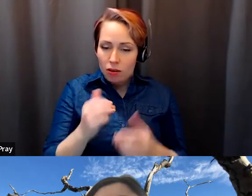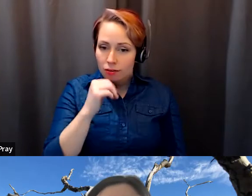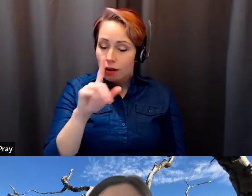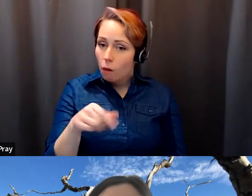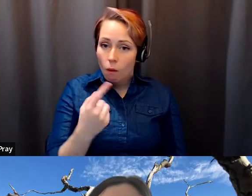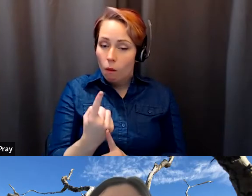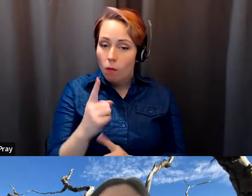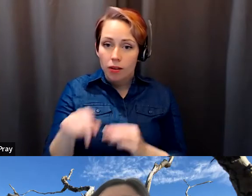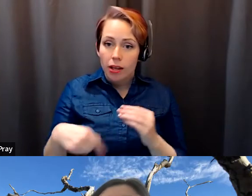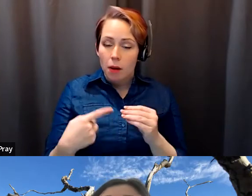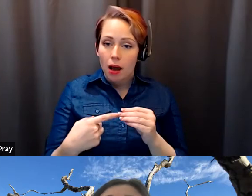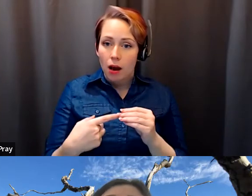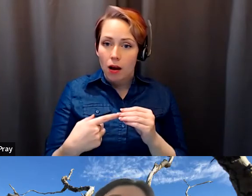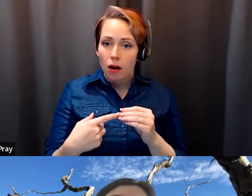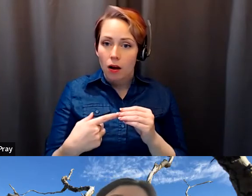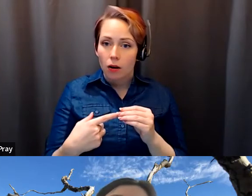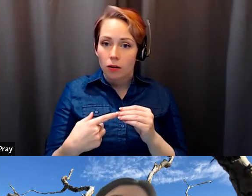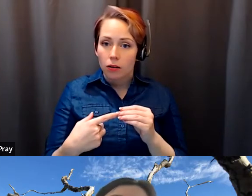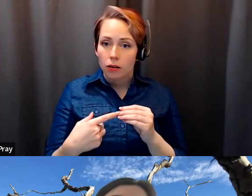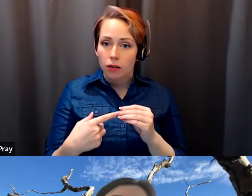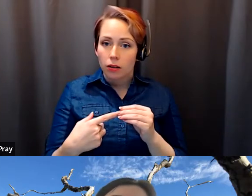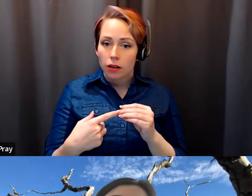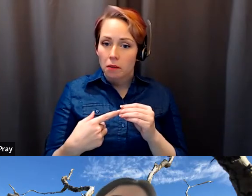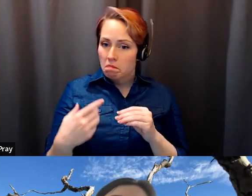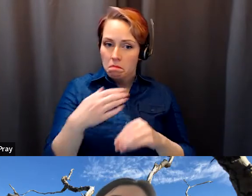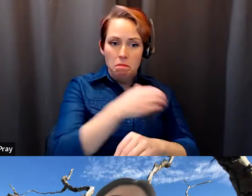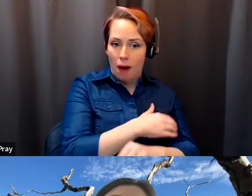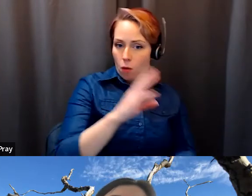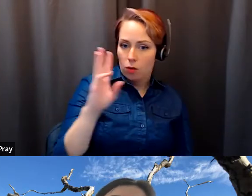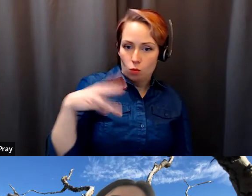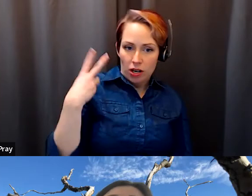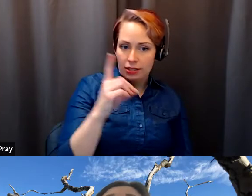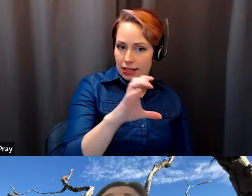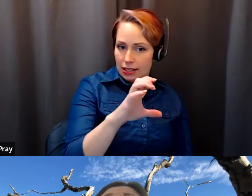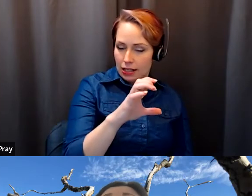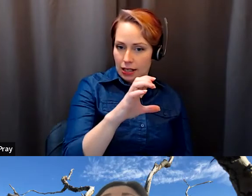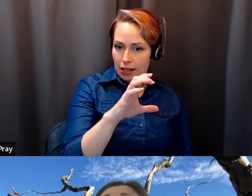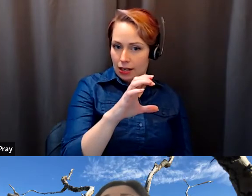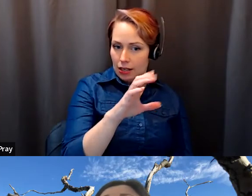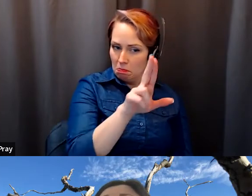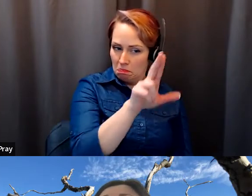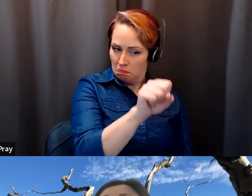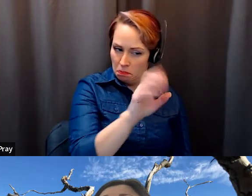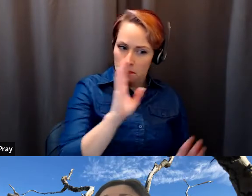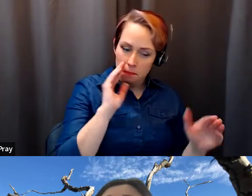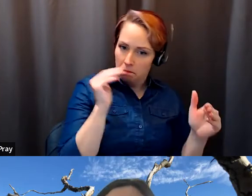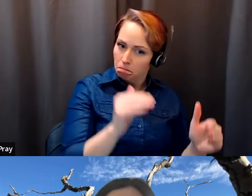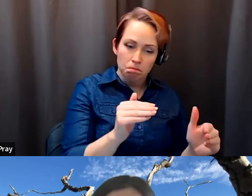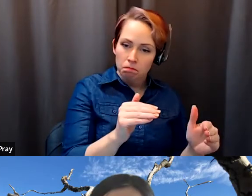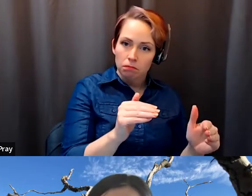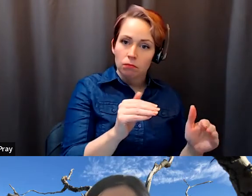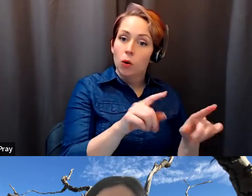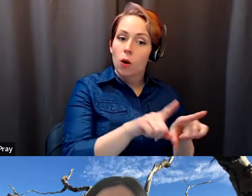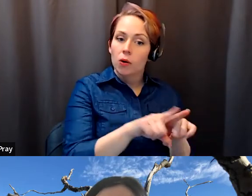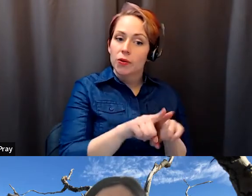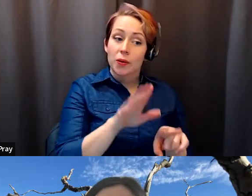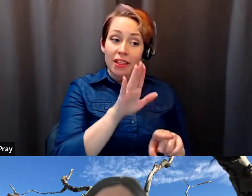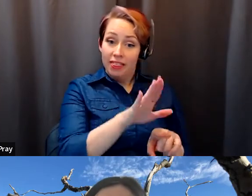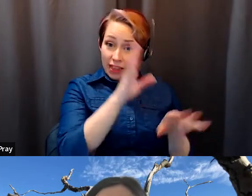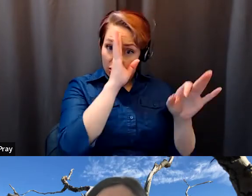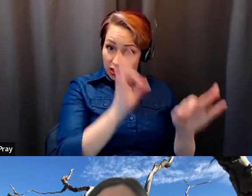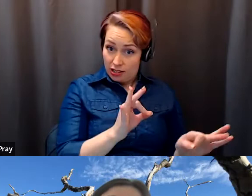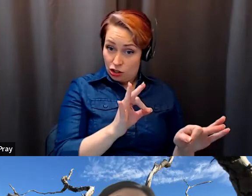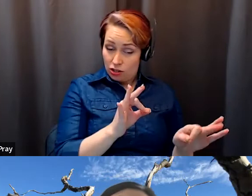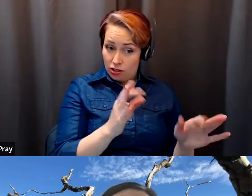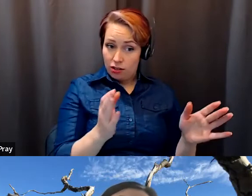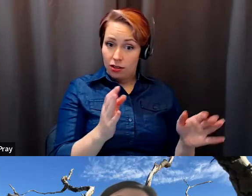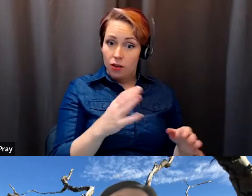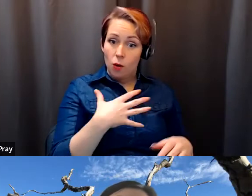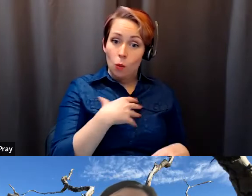Salvador Santino Regilme: actors in the corridors of power in Washington DC it's also about how those particular actions and decisions in the White House or in the State Department and elsewhere.